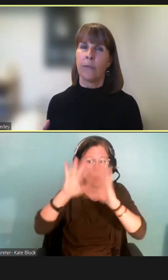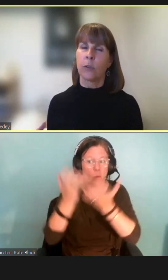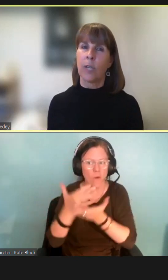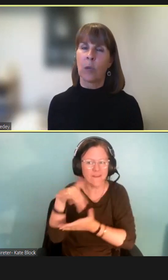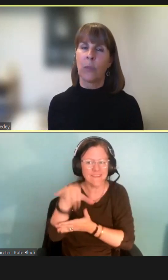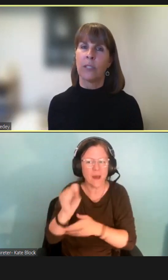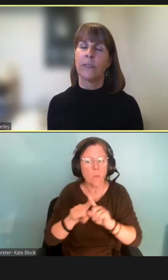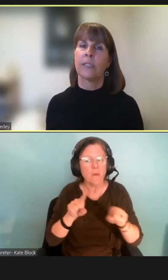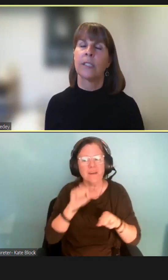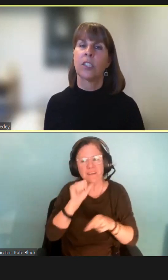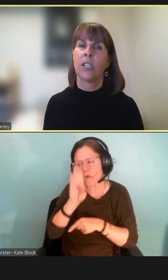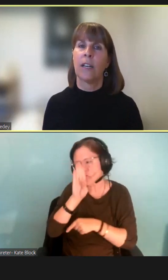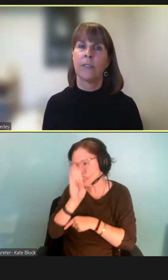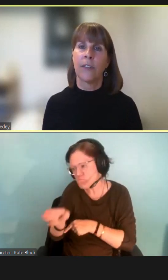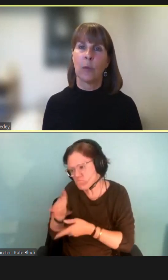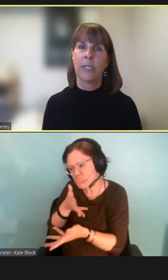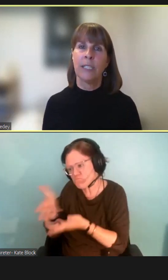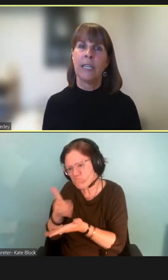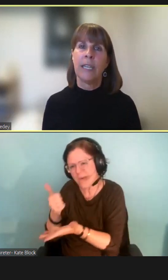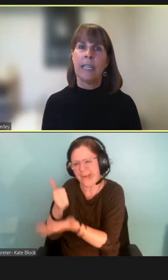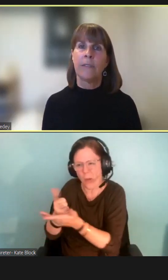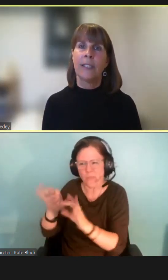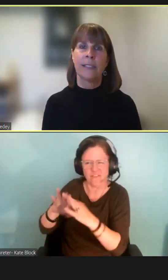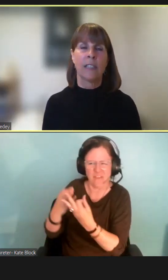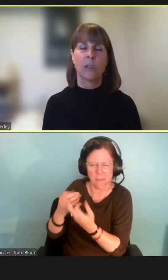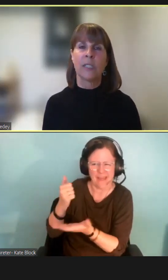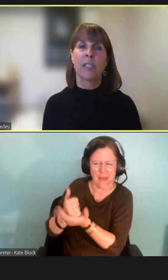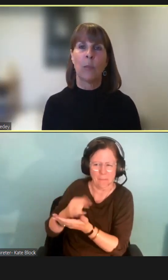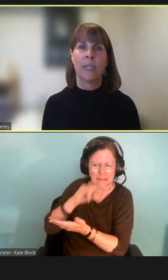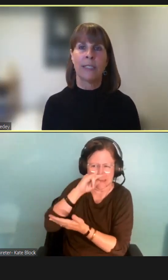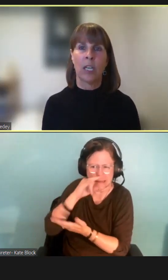direct benefit to the child and family if the assessment is not being done by